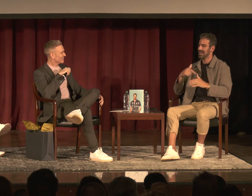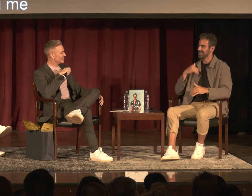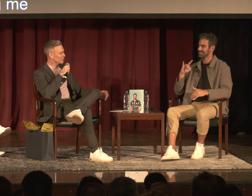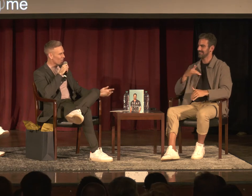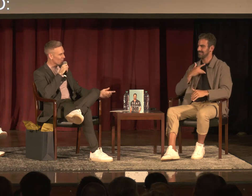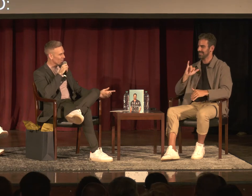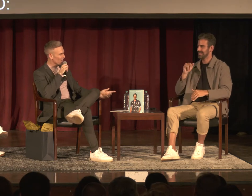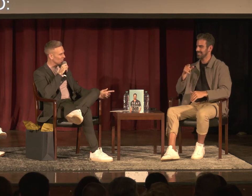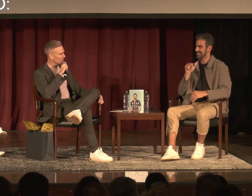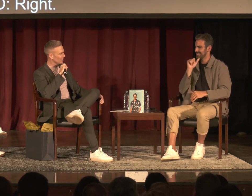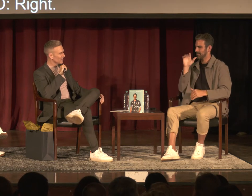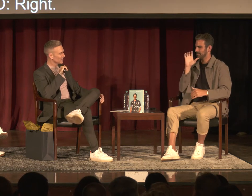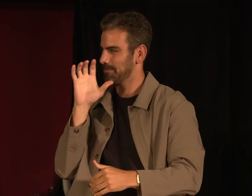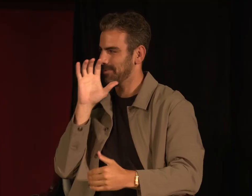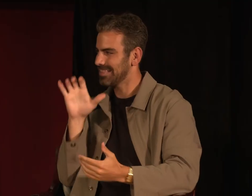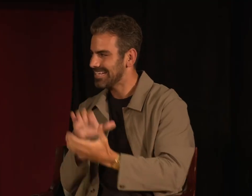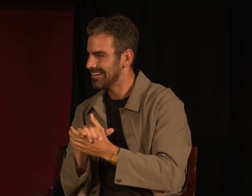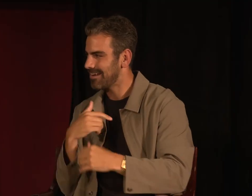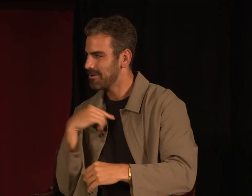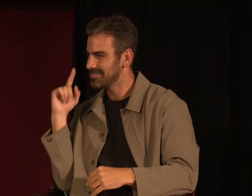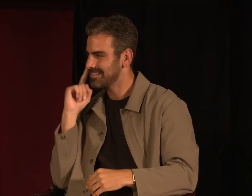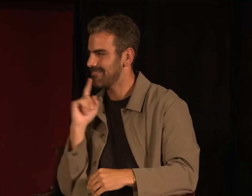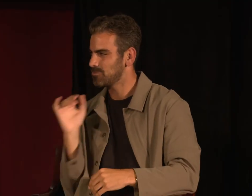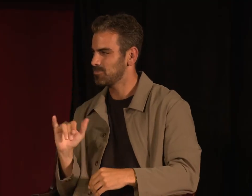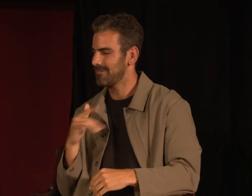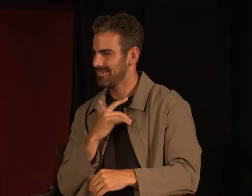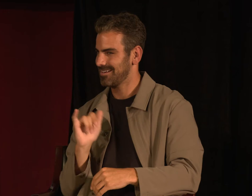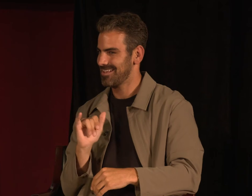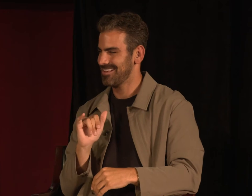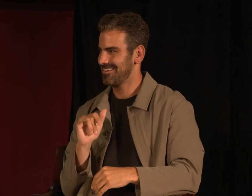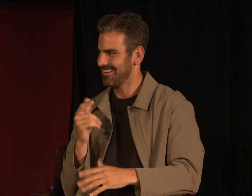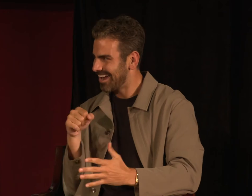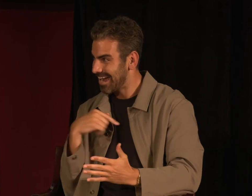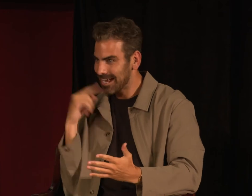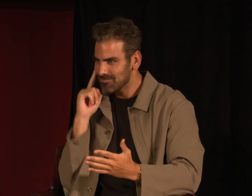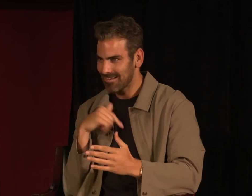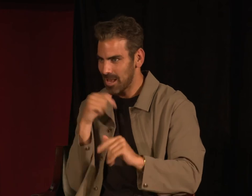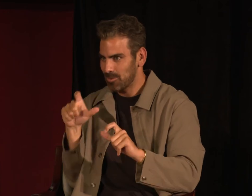Right. Did you ever a confront her? In a way, I feel they wanted to believe that I was Deaf. Right.